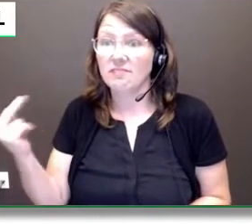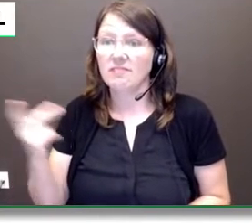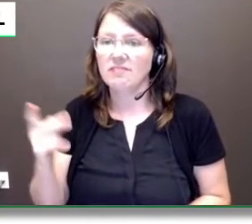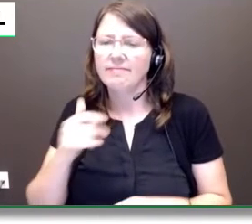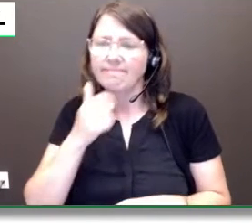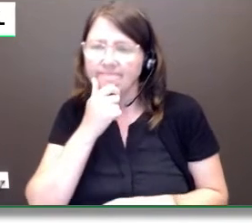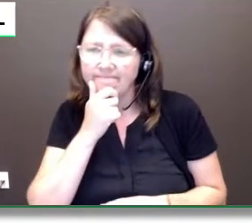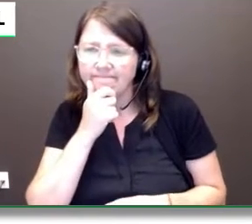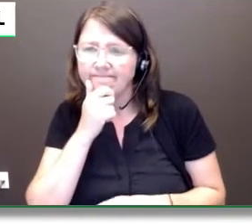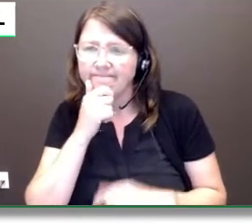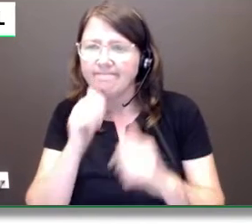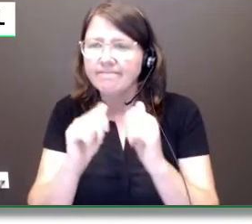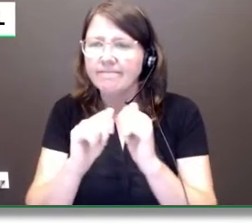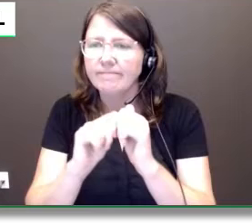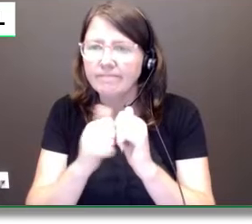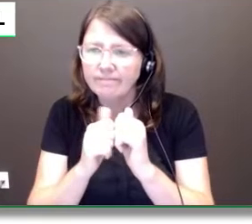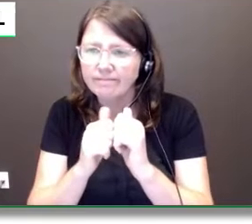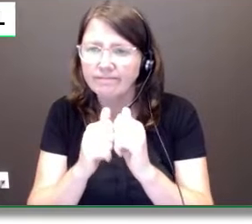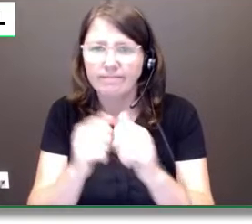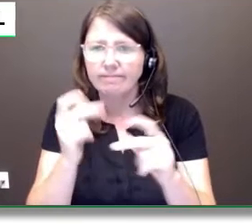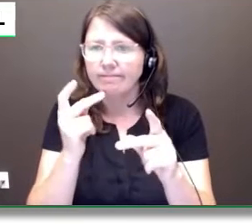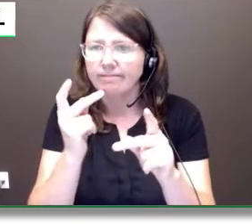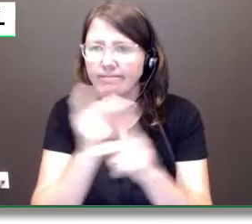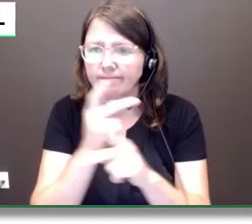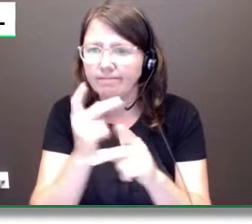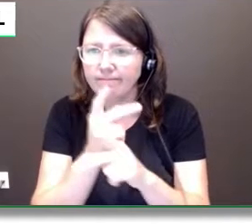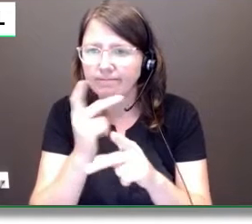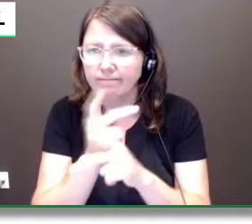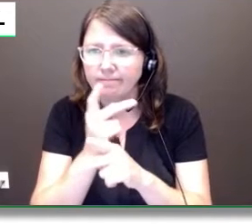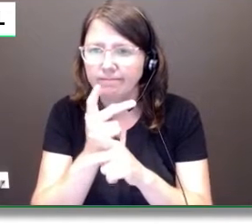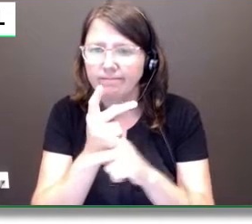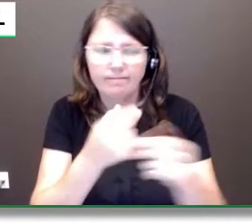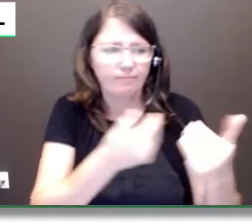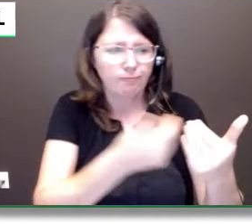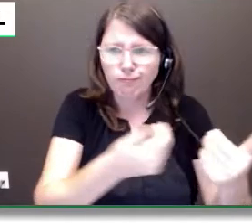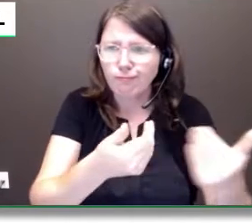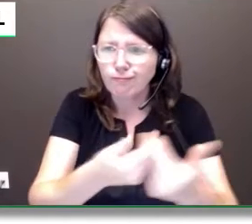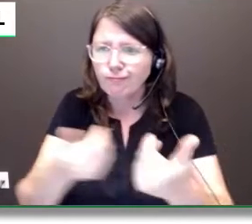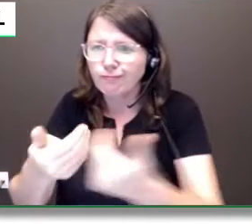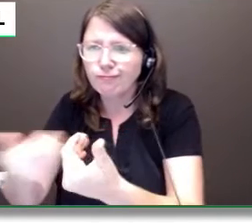at all of those different aspects and try and create a collaboration that not